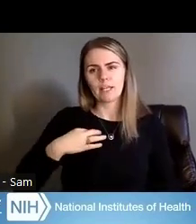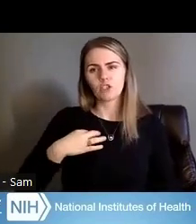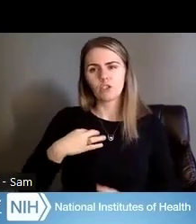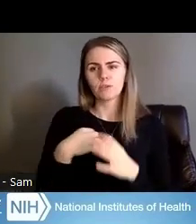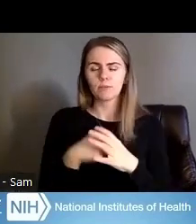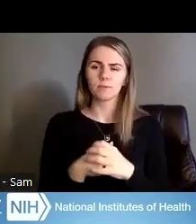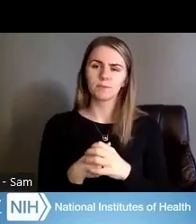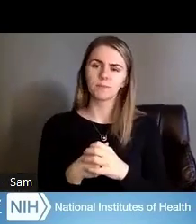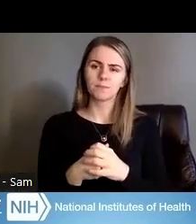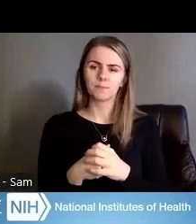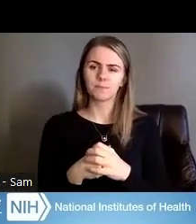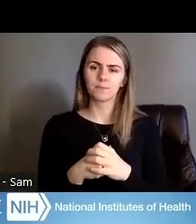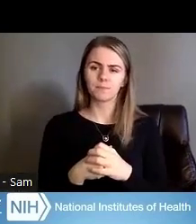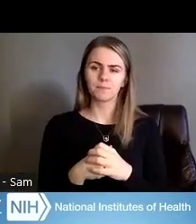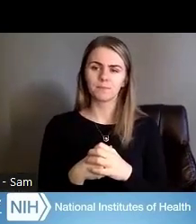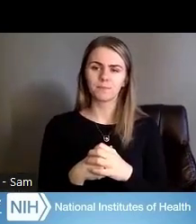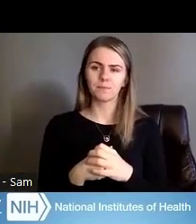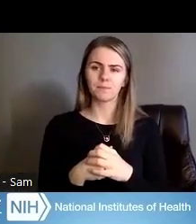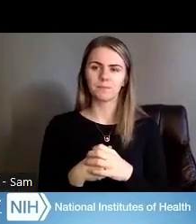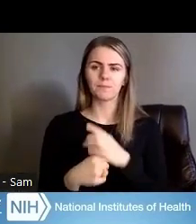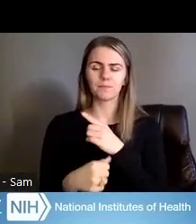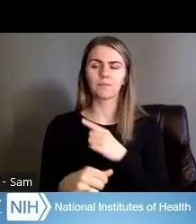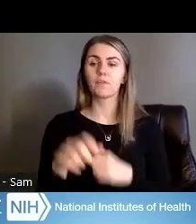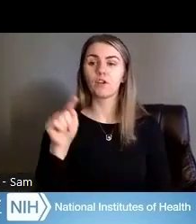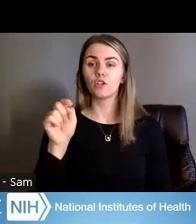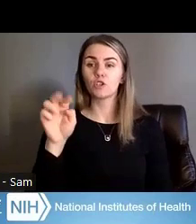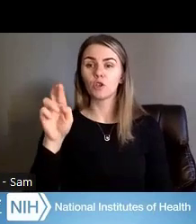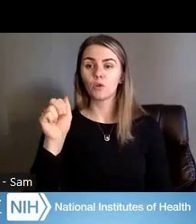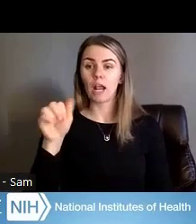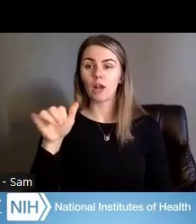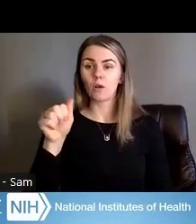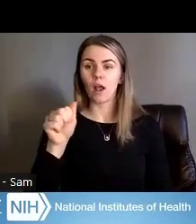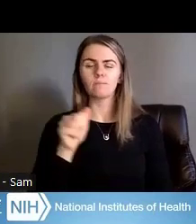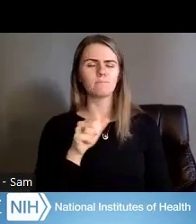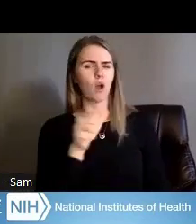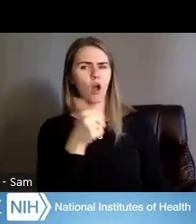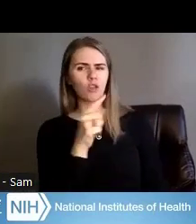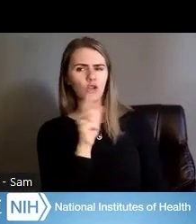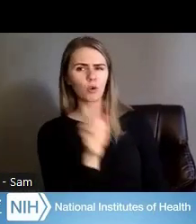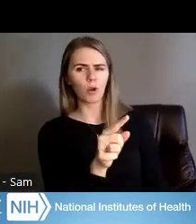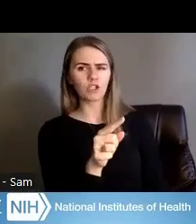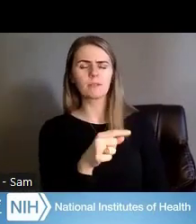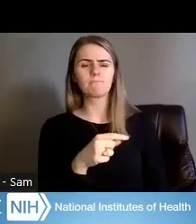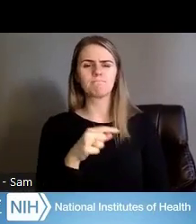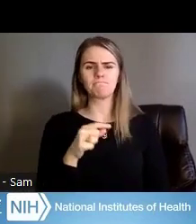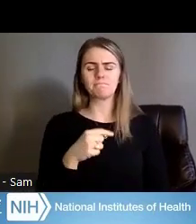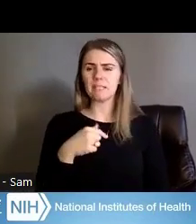Teraya Donaldson, PhD: Thank you. So another question, "How would ESI and NI, new investigators,